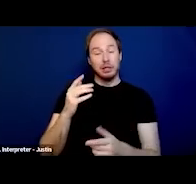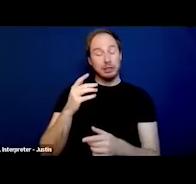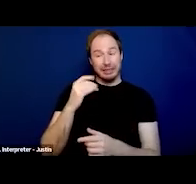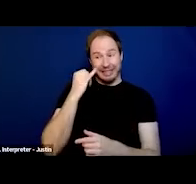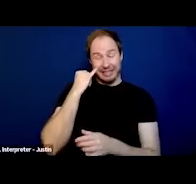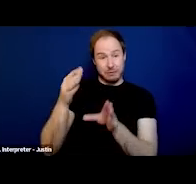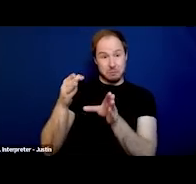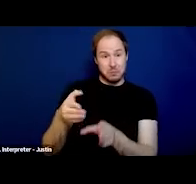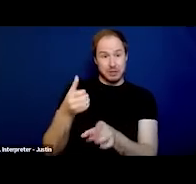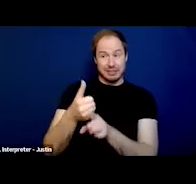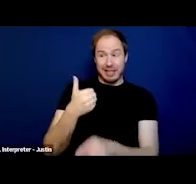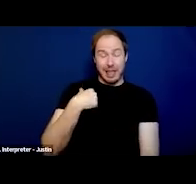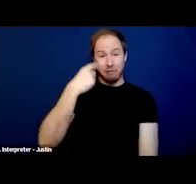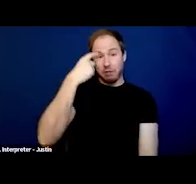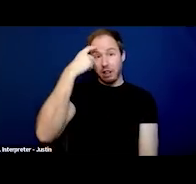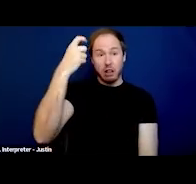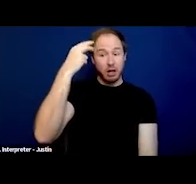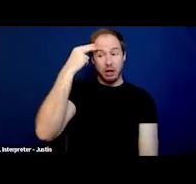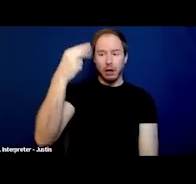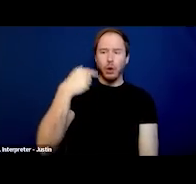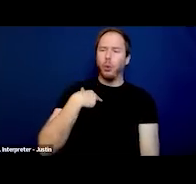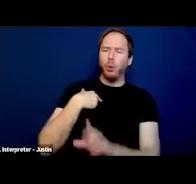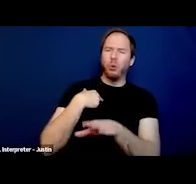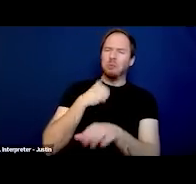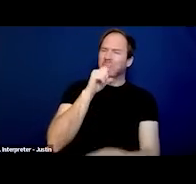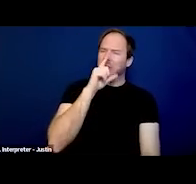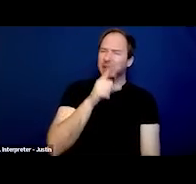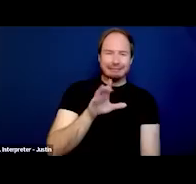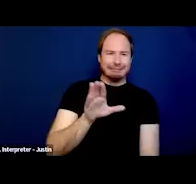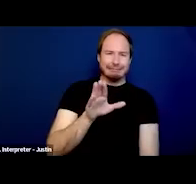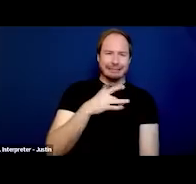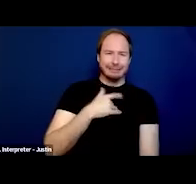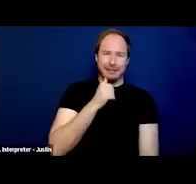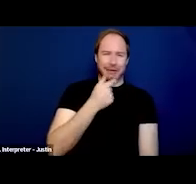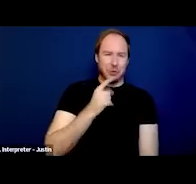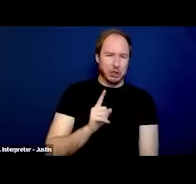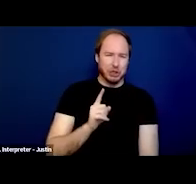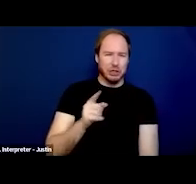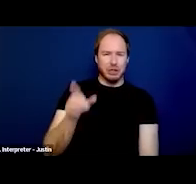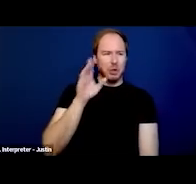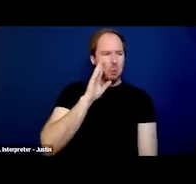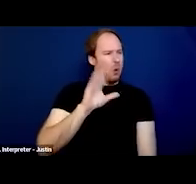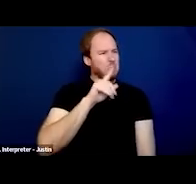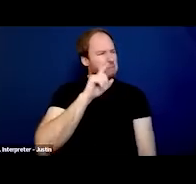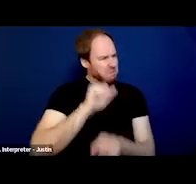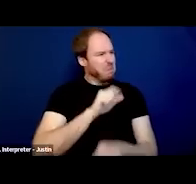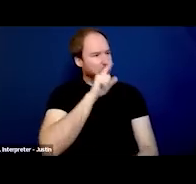trying to talk them out of those delusions is not generally effective and likely to cause them to do double down. If anyone's experienced this,